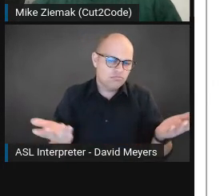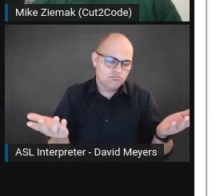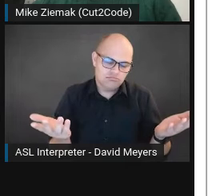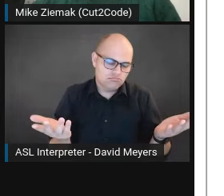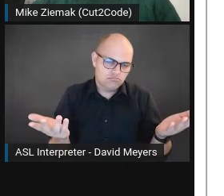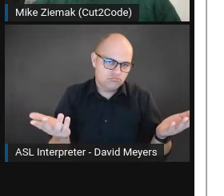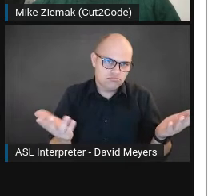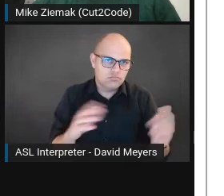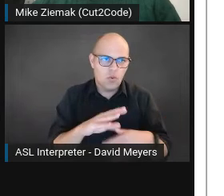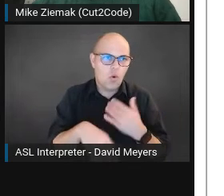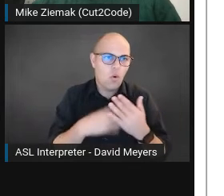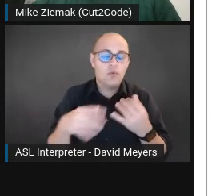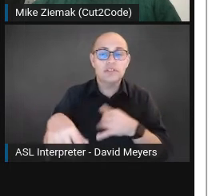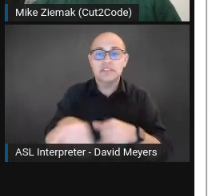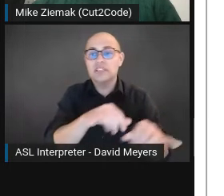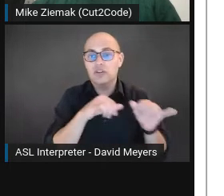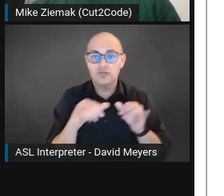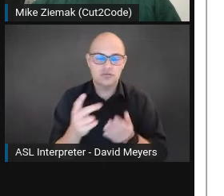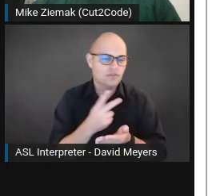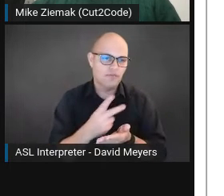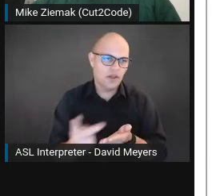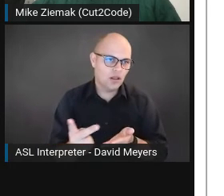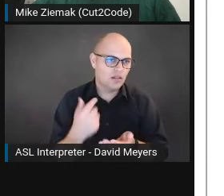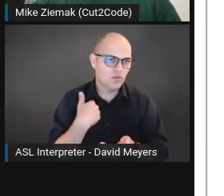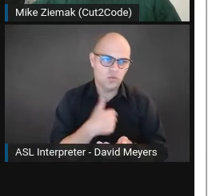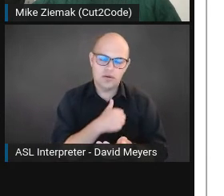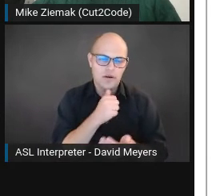of the standards, we're not meeting any of the standards.